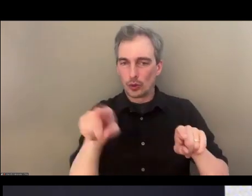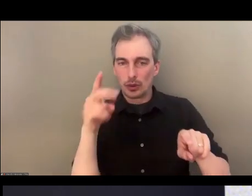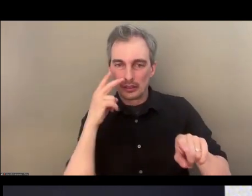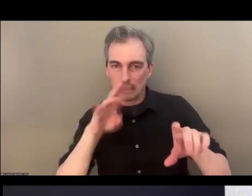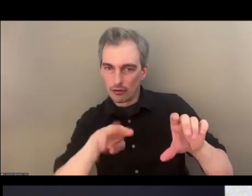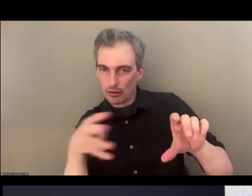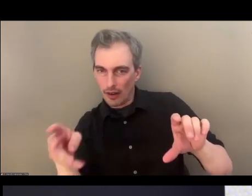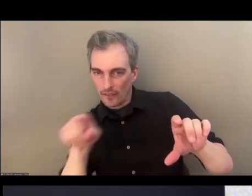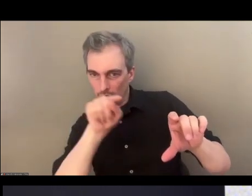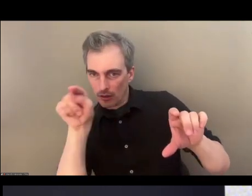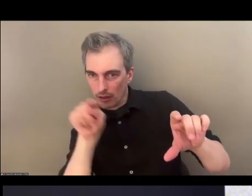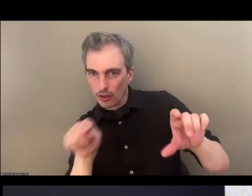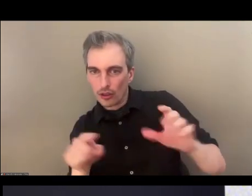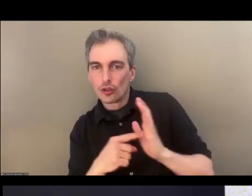And here is rule three.